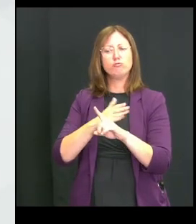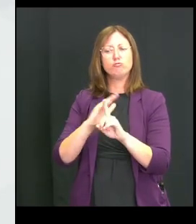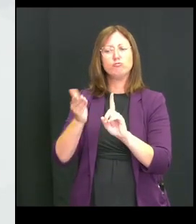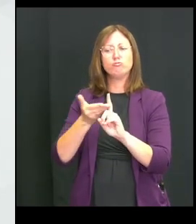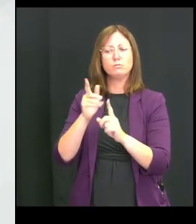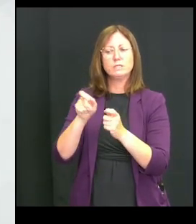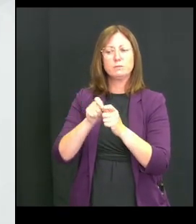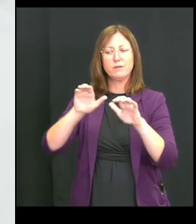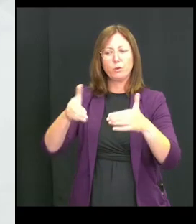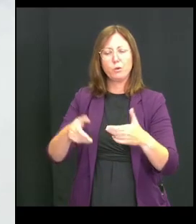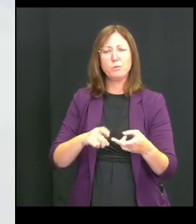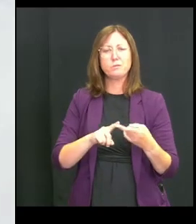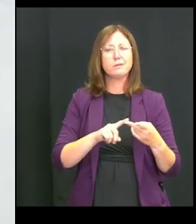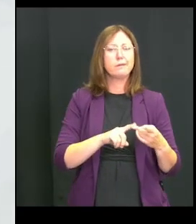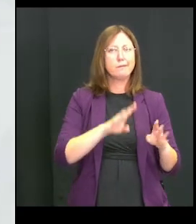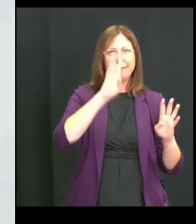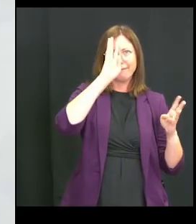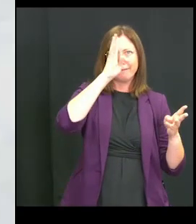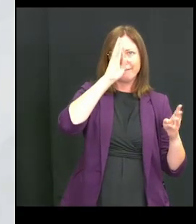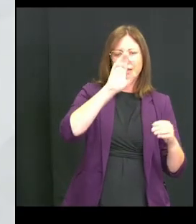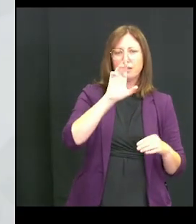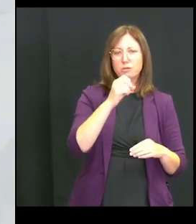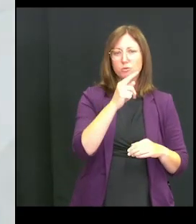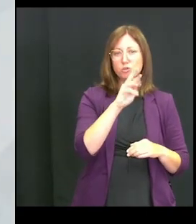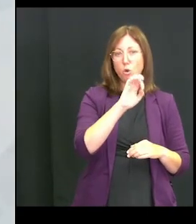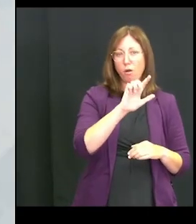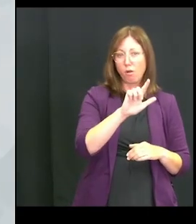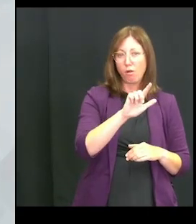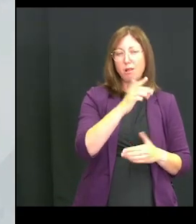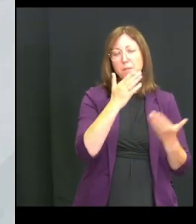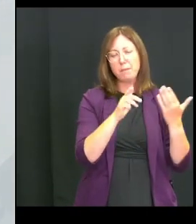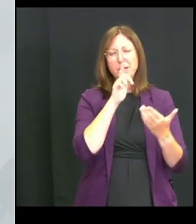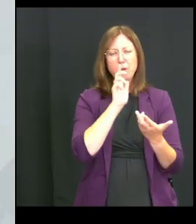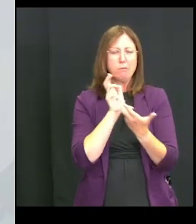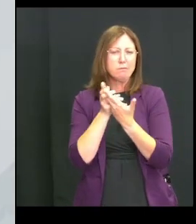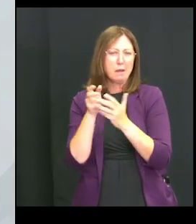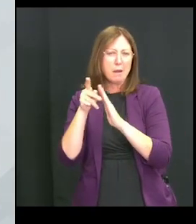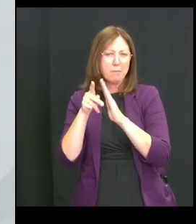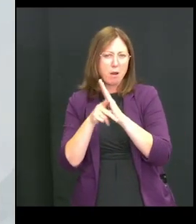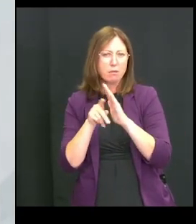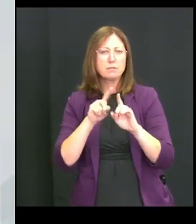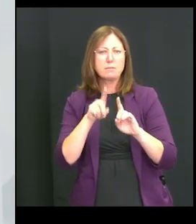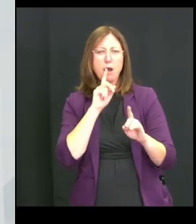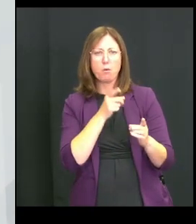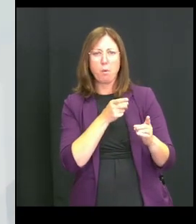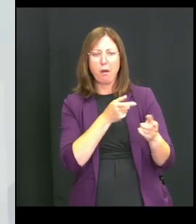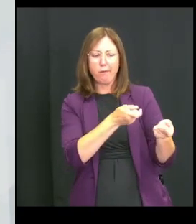They take rhetorical stances, even if it's not necessarily reflected in policy, that appeal to certain groups of citizens.